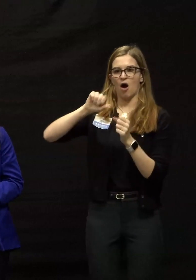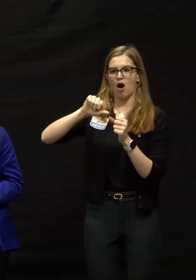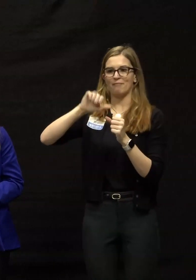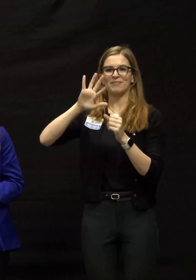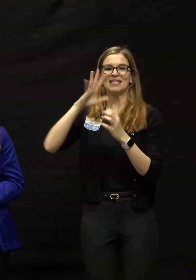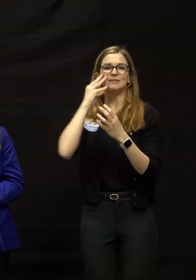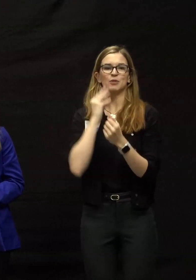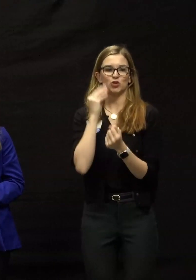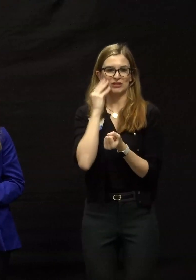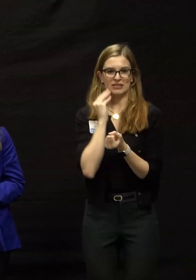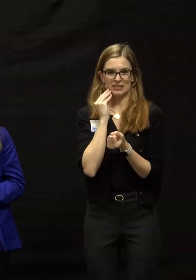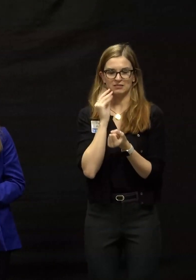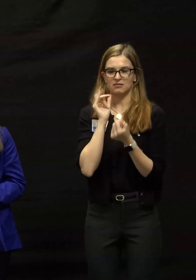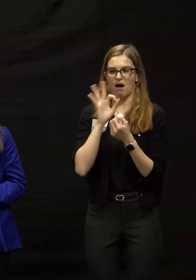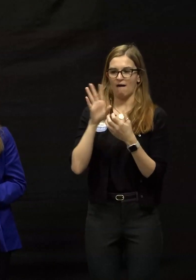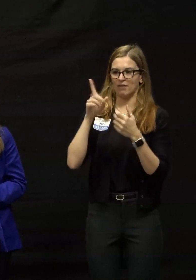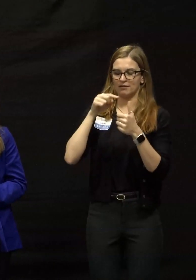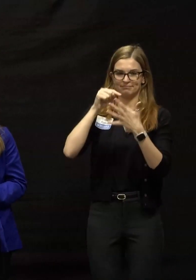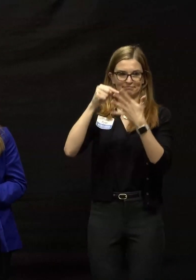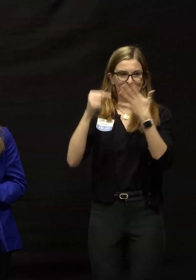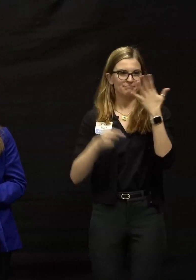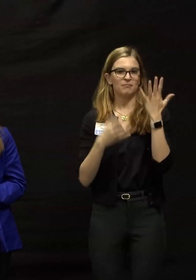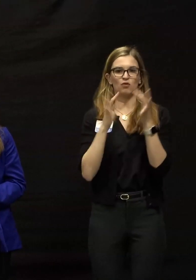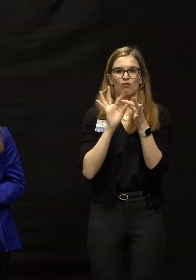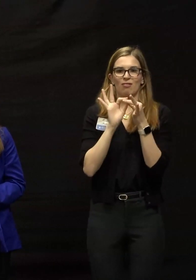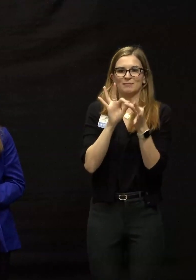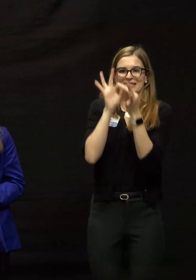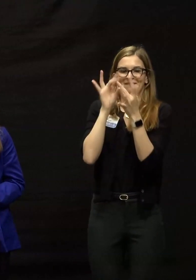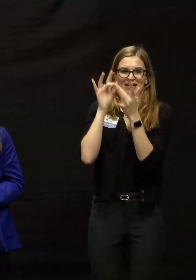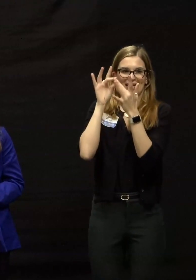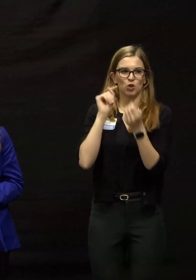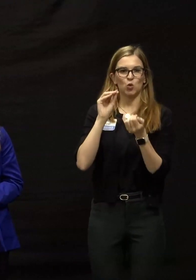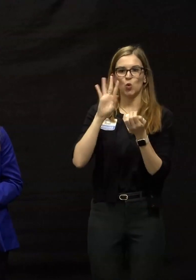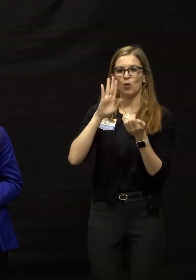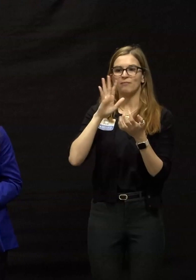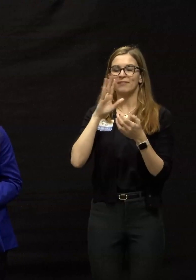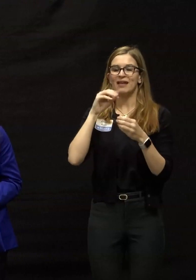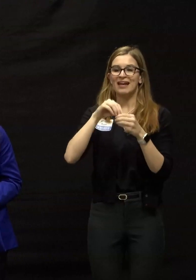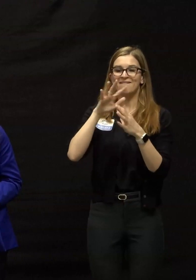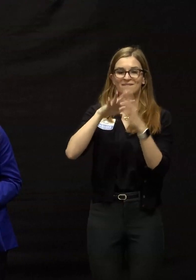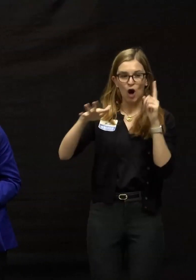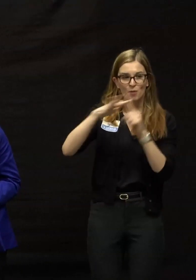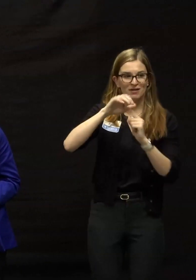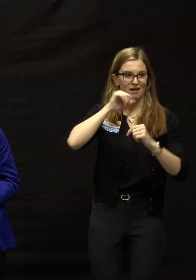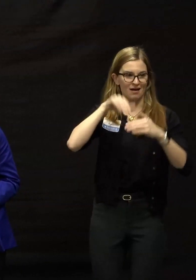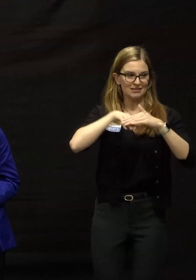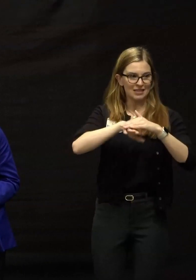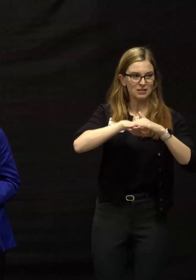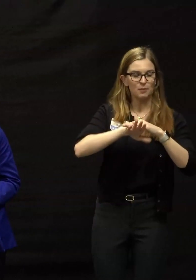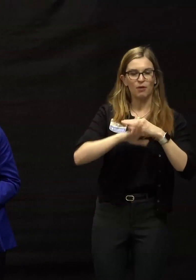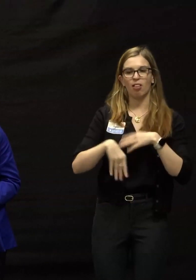it's because of other experiences they have had in their life related to unique environment,